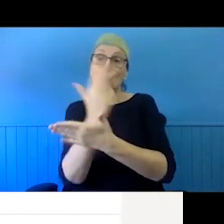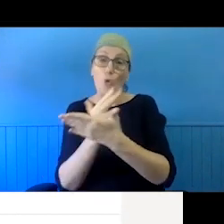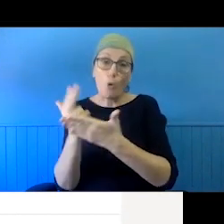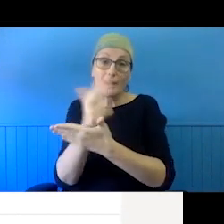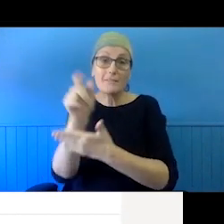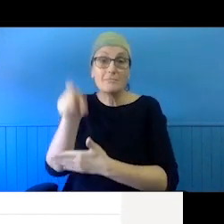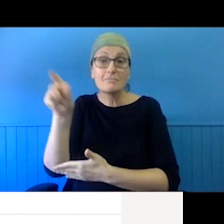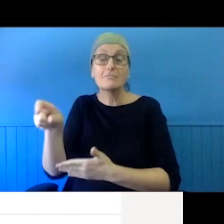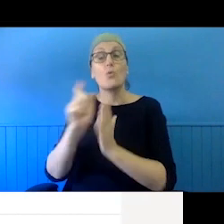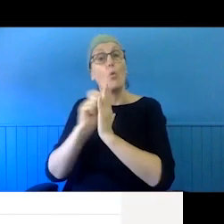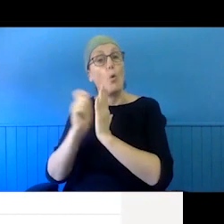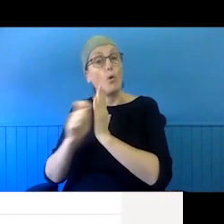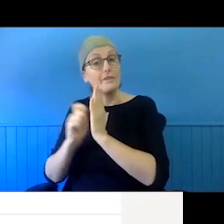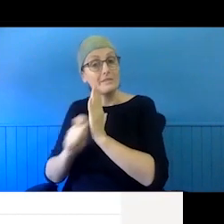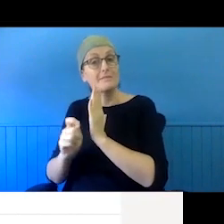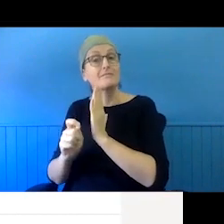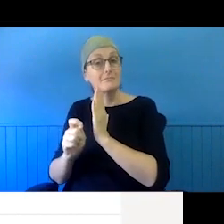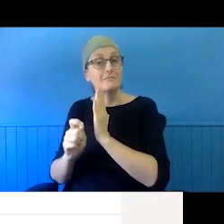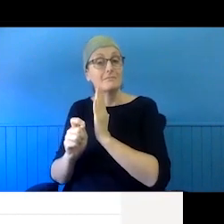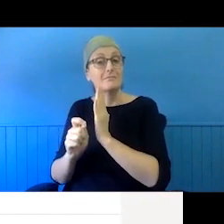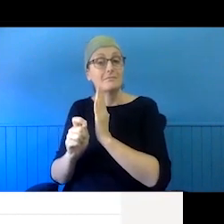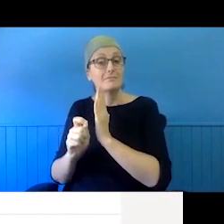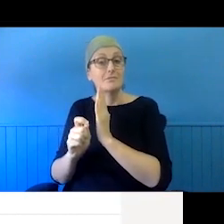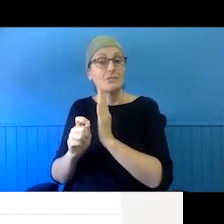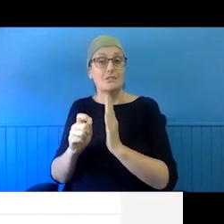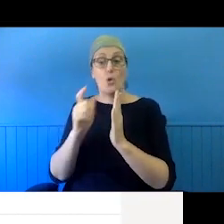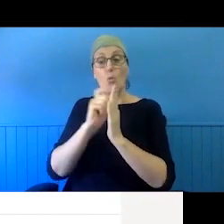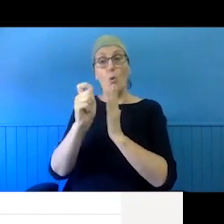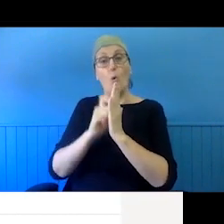are using techniques like giving out a chapter at a time in return for